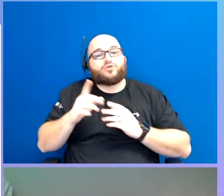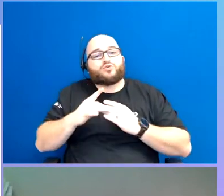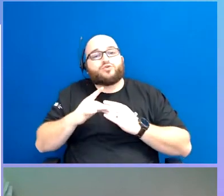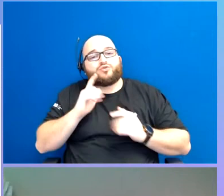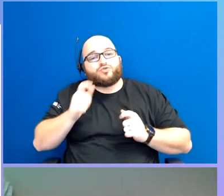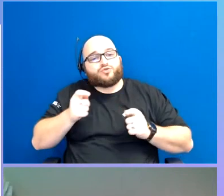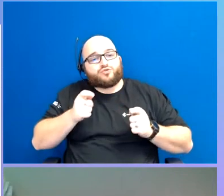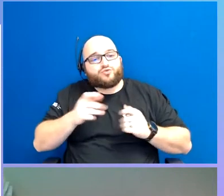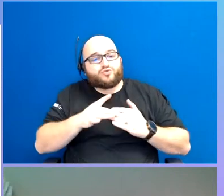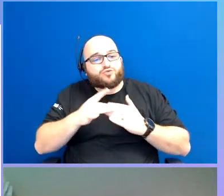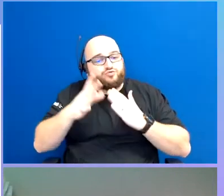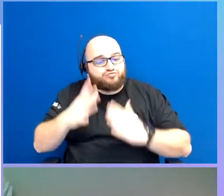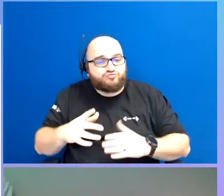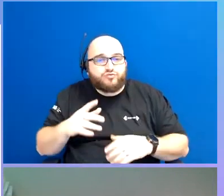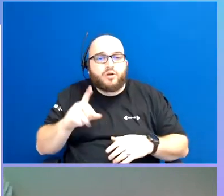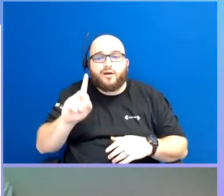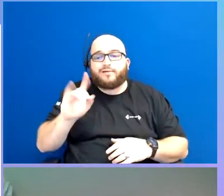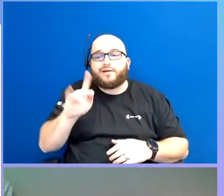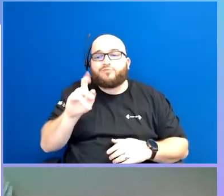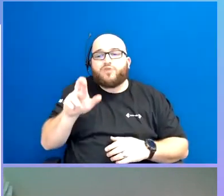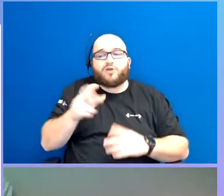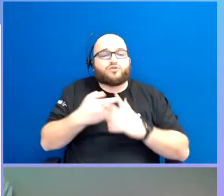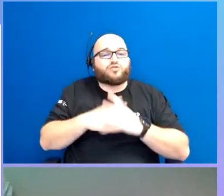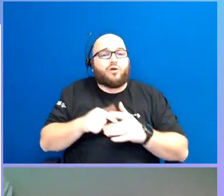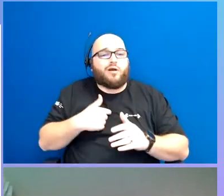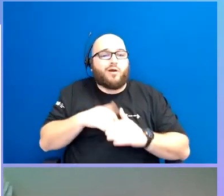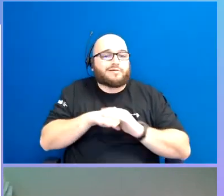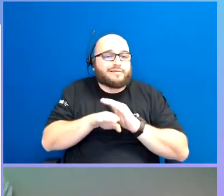accessibility policy, right? And